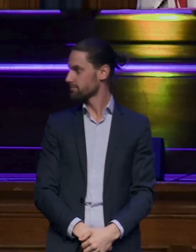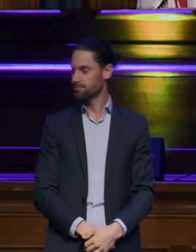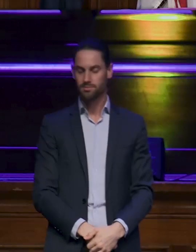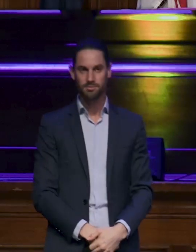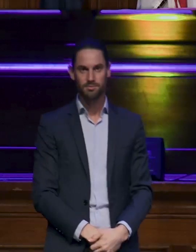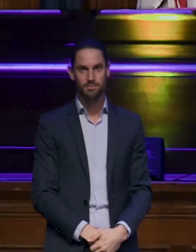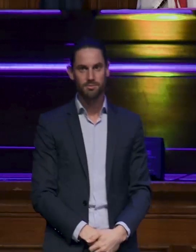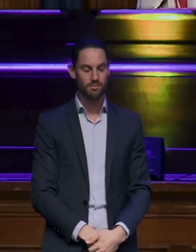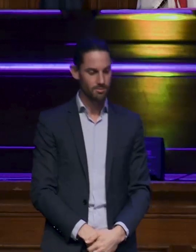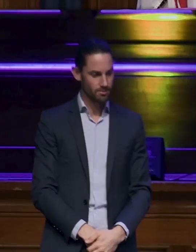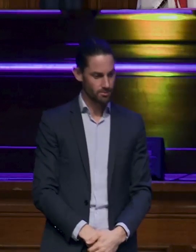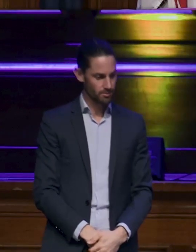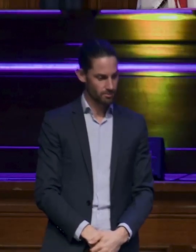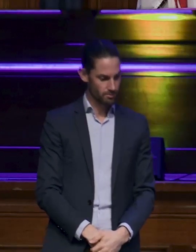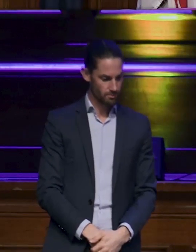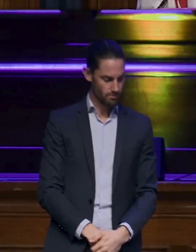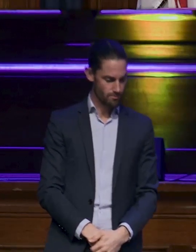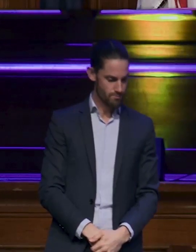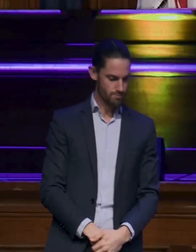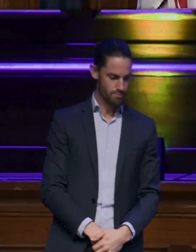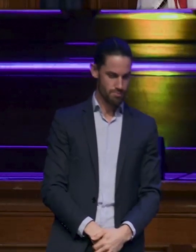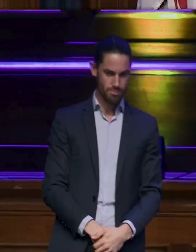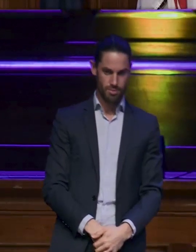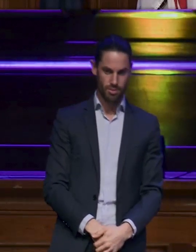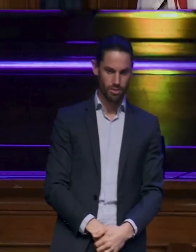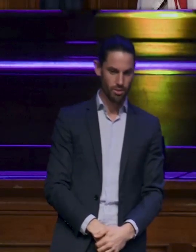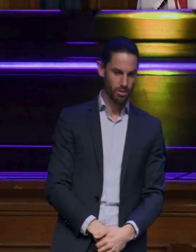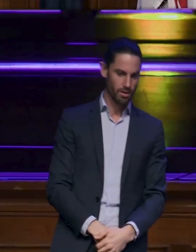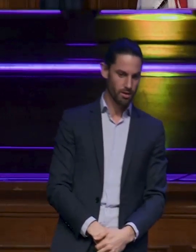the Christchurch shootings one publication said of your and it seemed